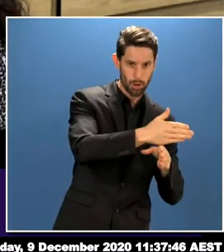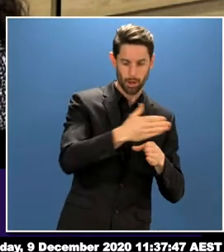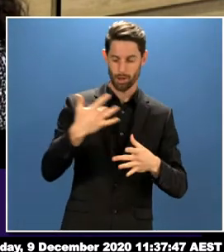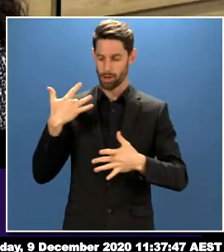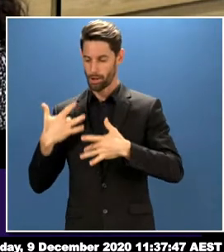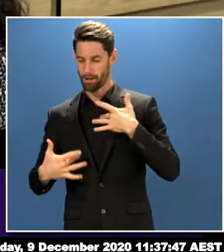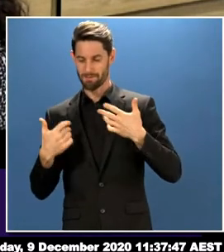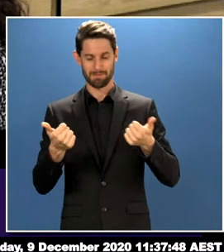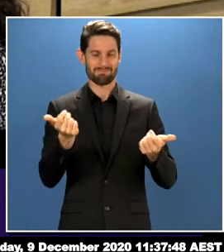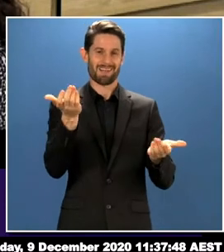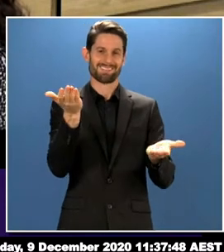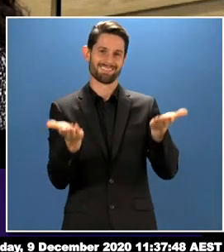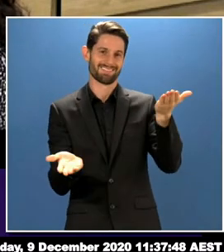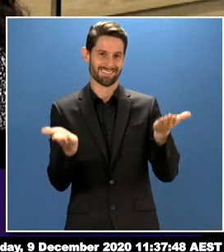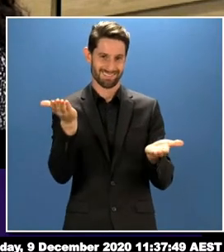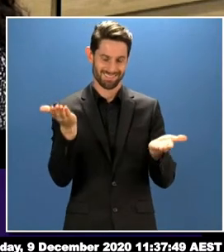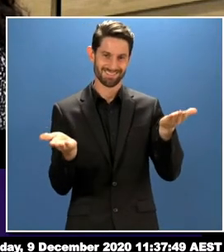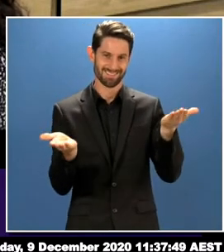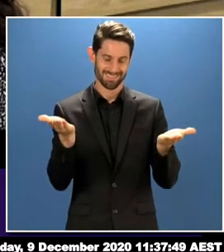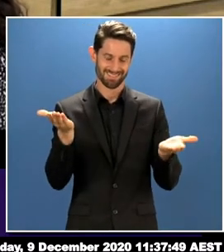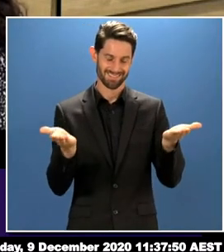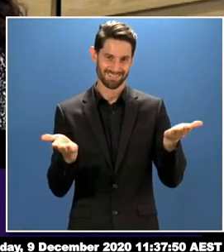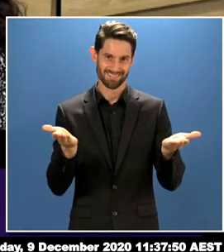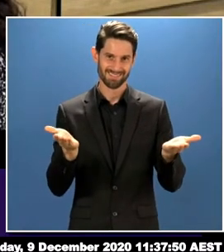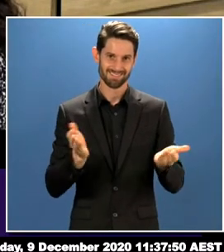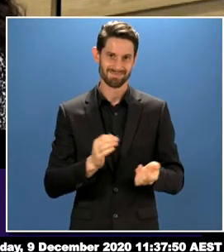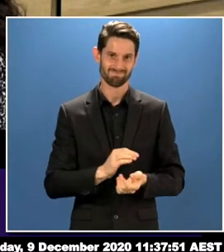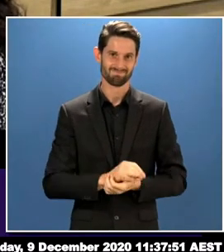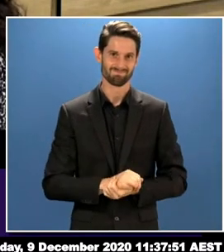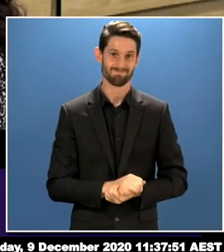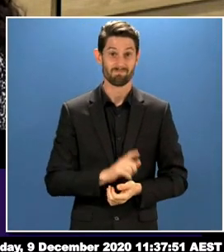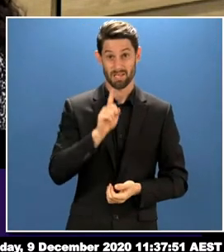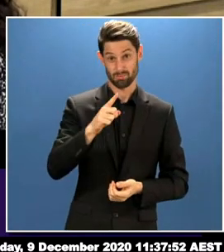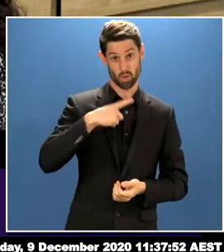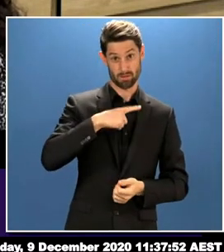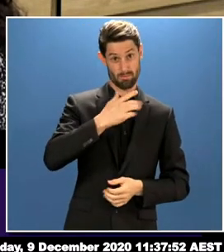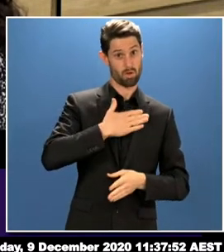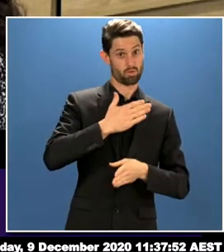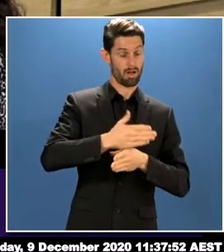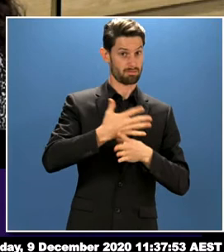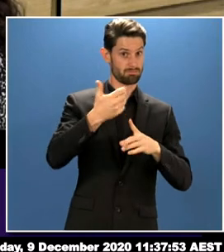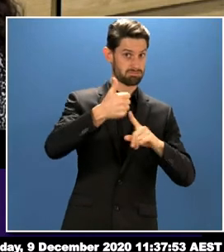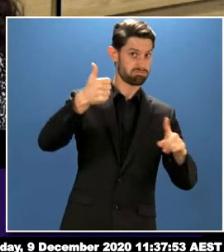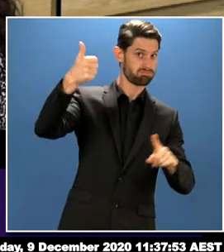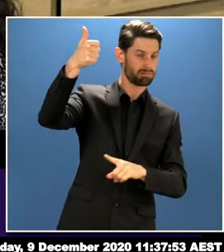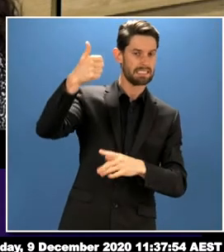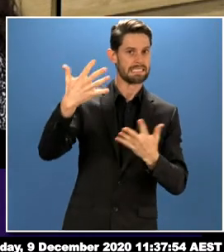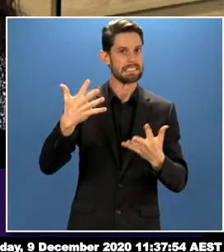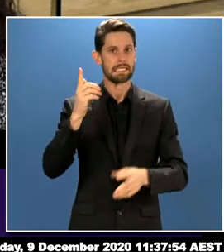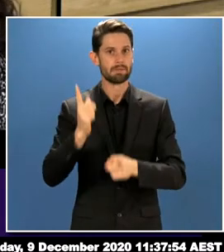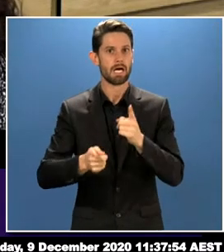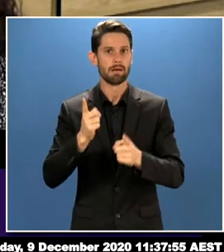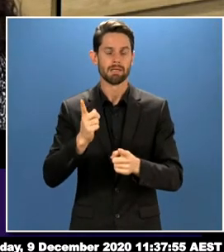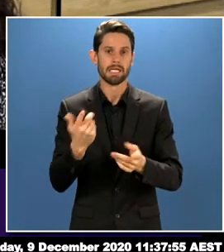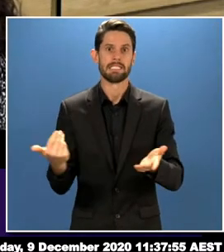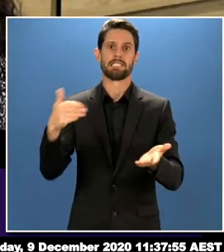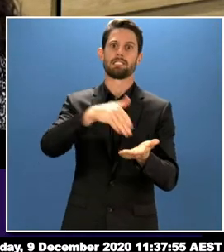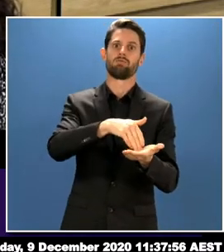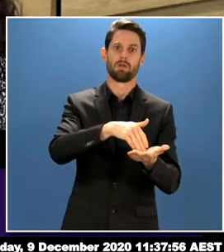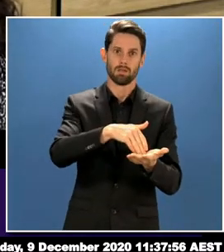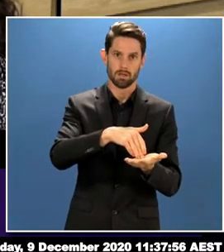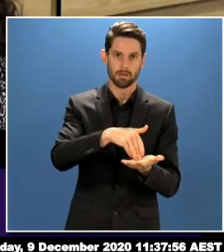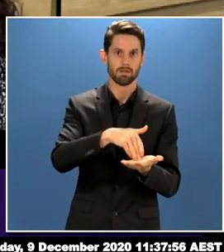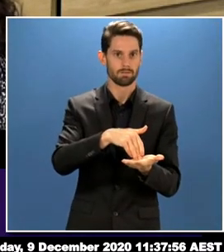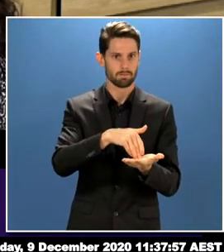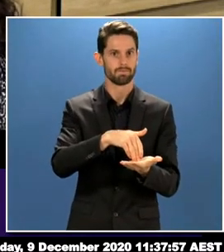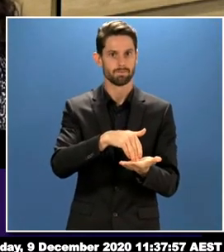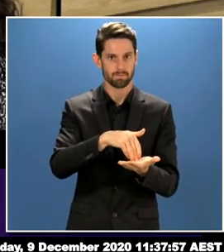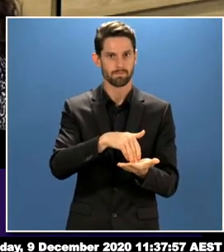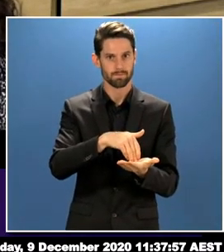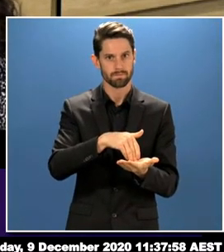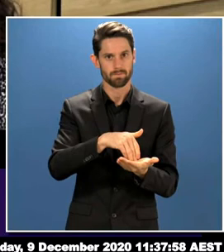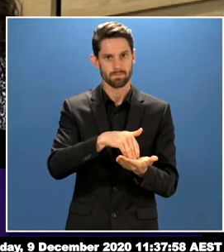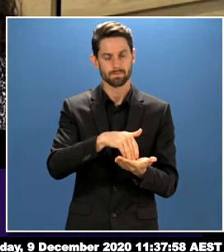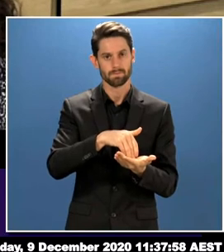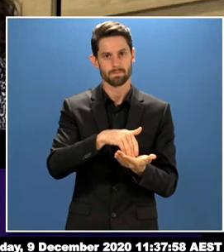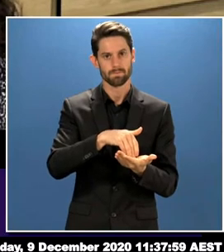the very nature of the role, there can be times which end --- a bit of